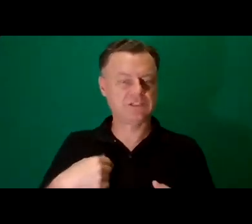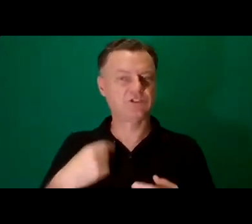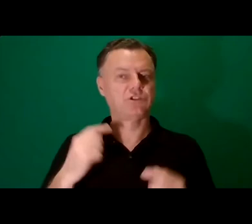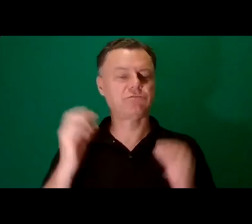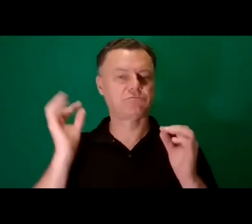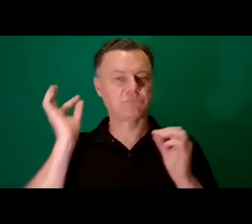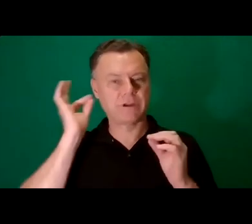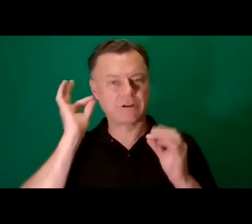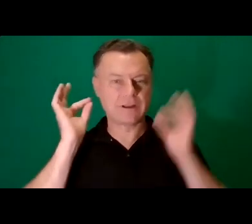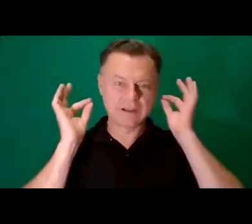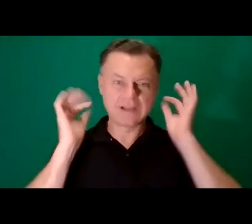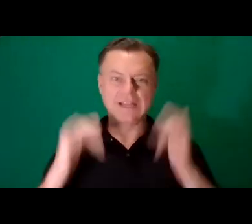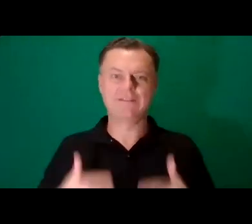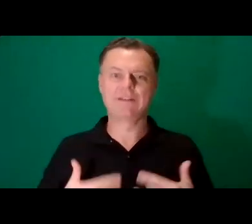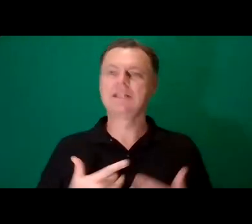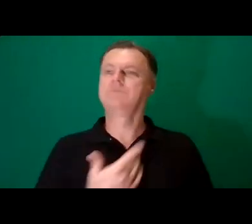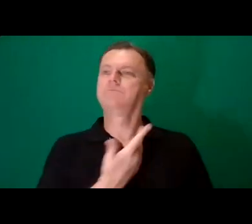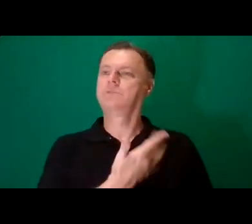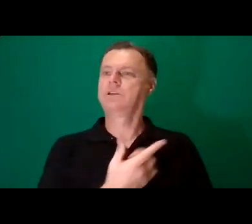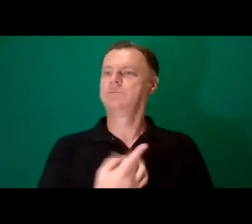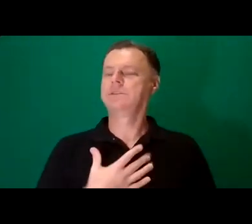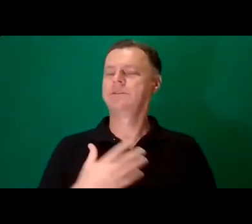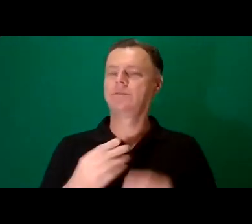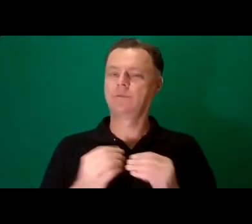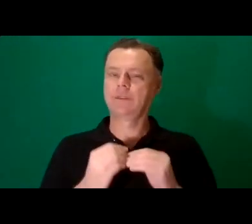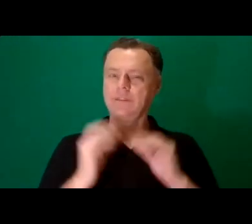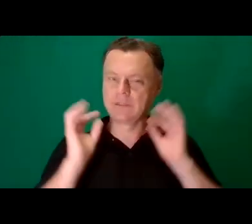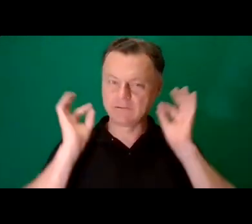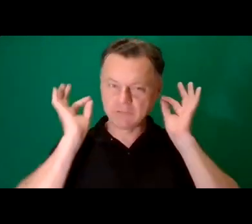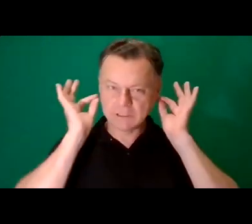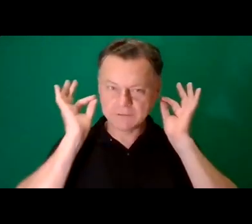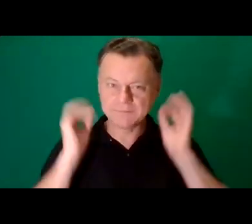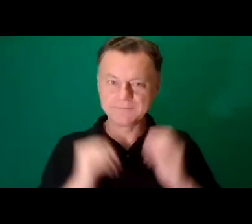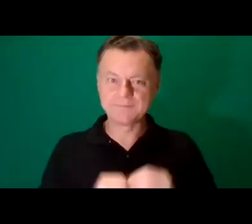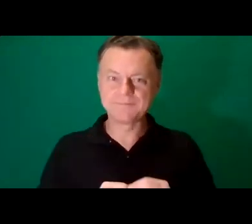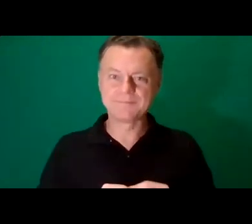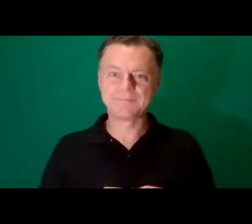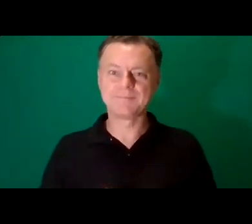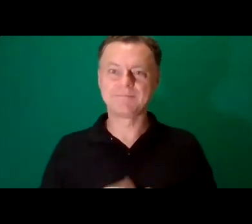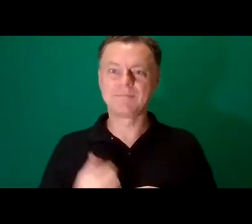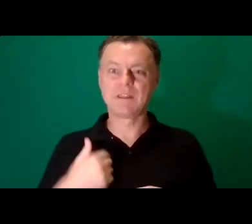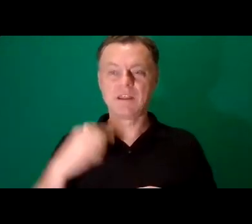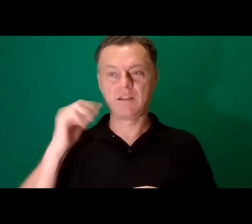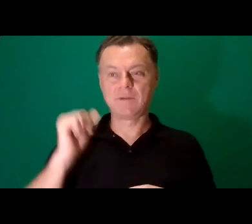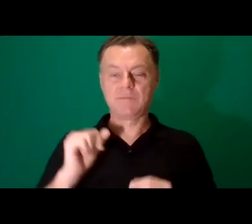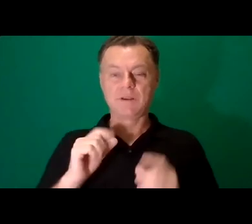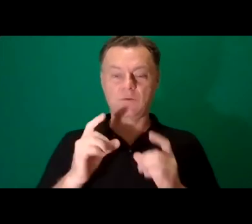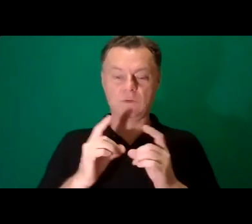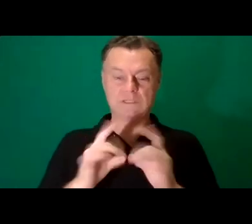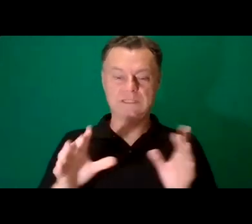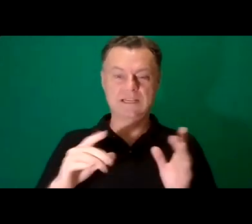and feel proud of my hearing aids. I remember starting the project and thinking and going